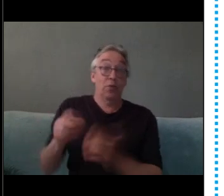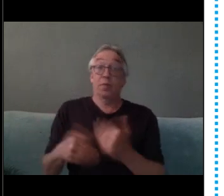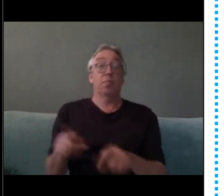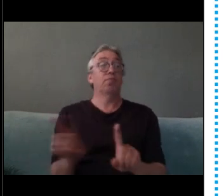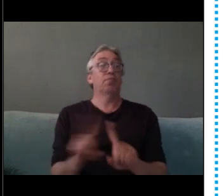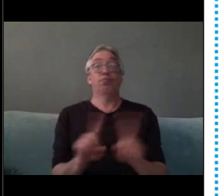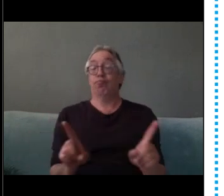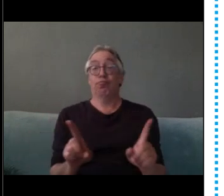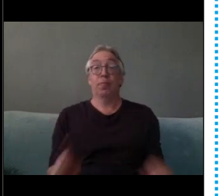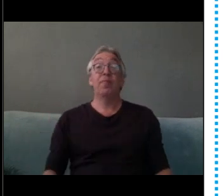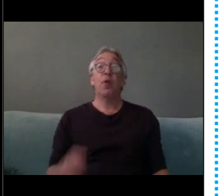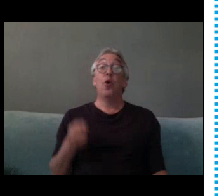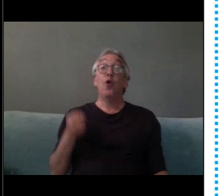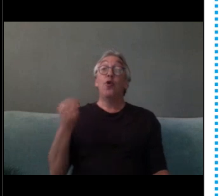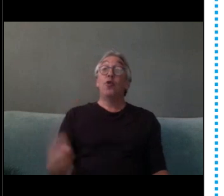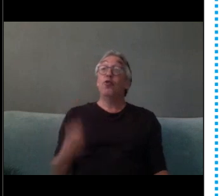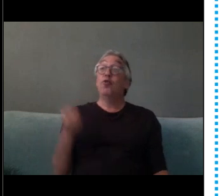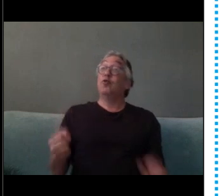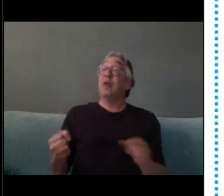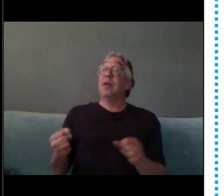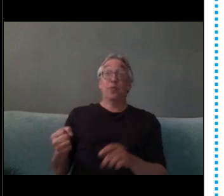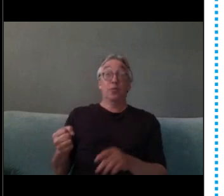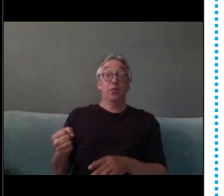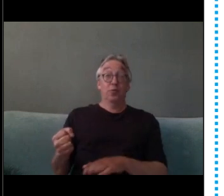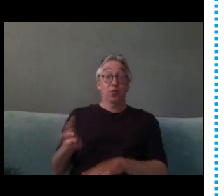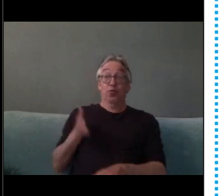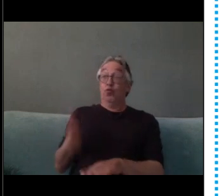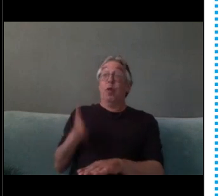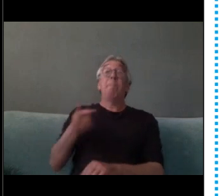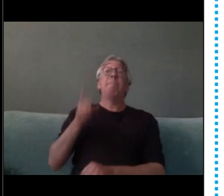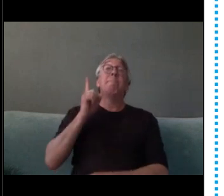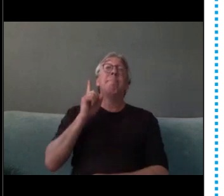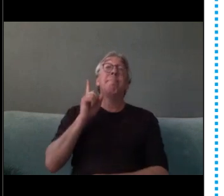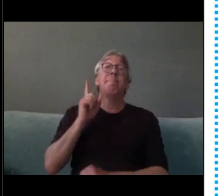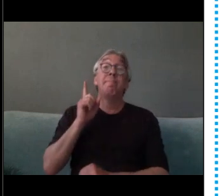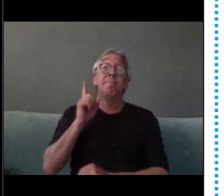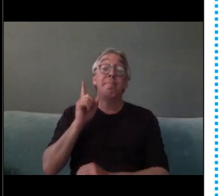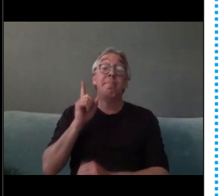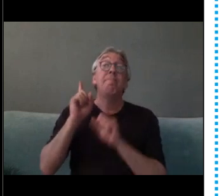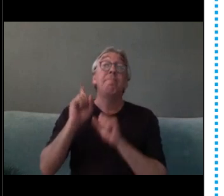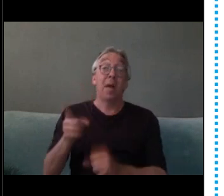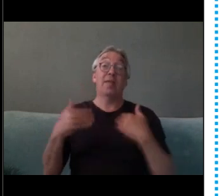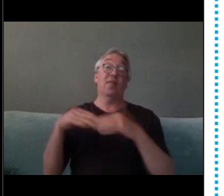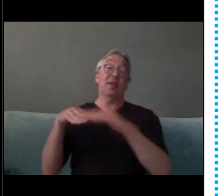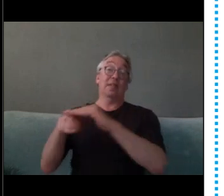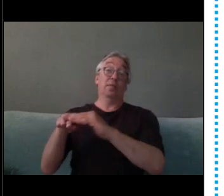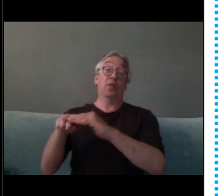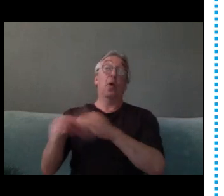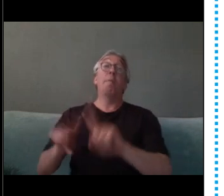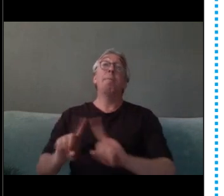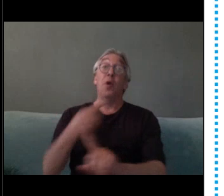This has to be requested before. This again applies for all rail travel including local trains.